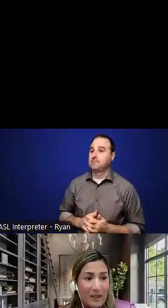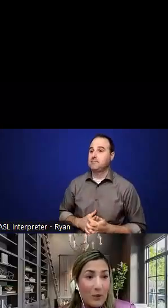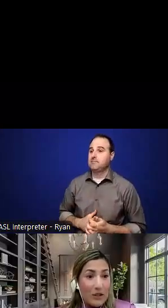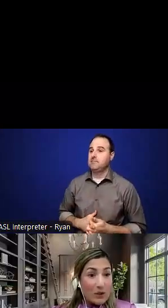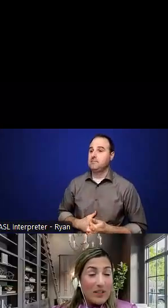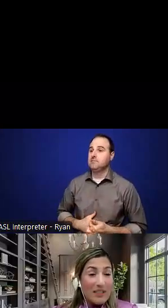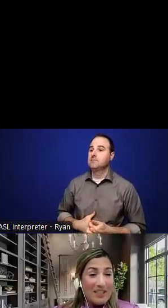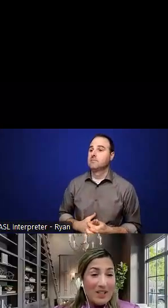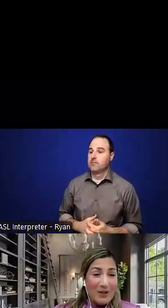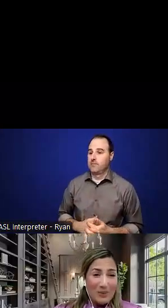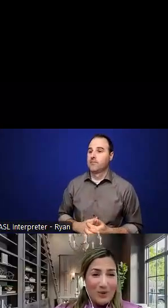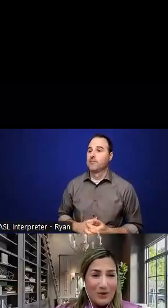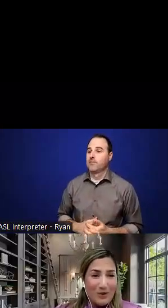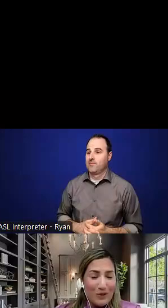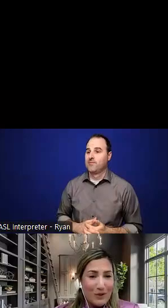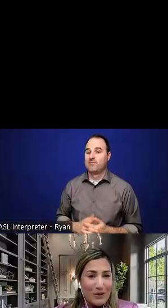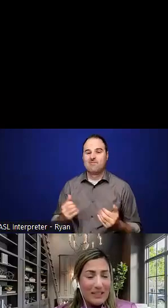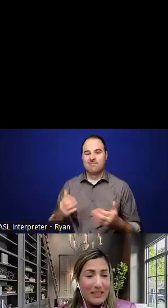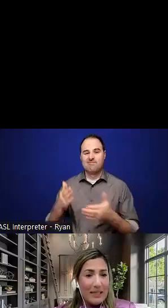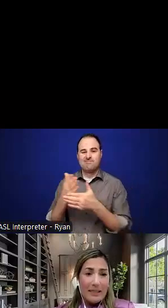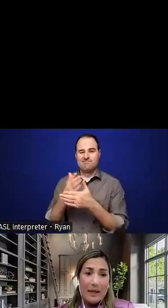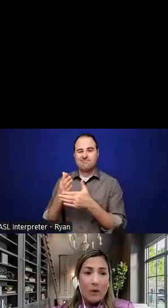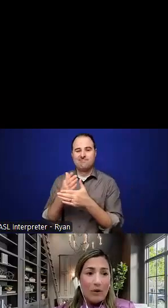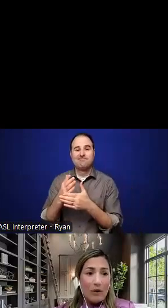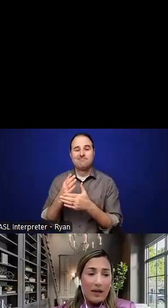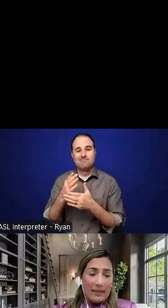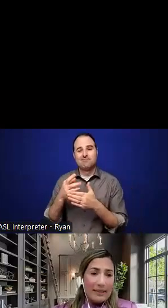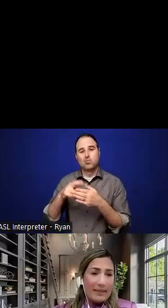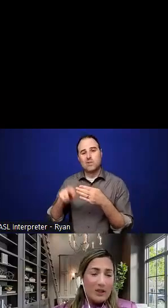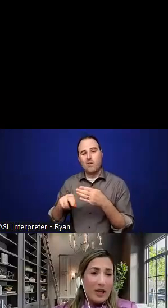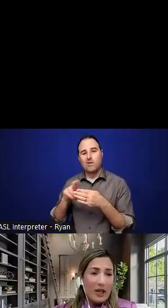So we just wanted to share some brief results to date, and I will provide links in the chat